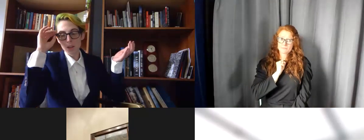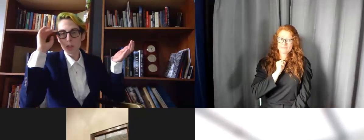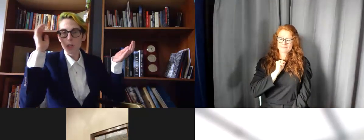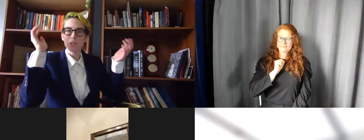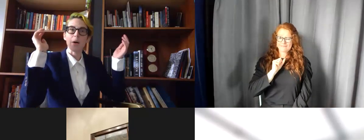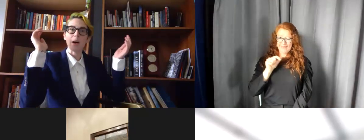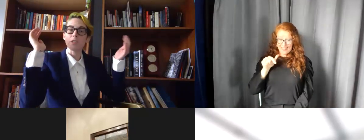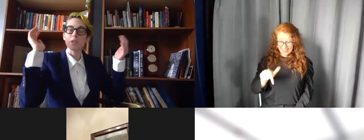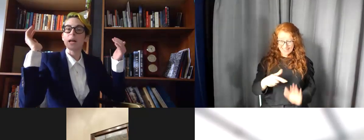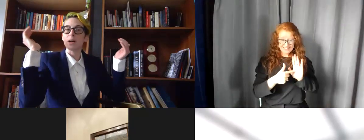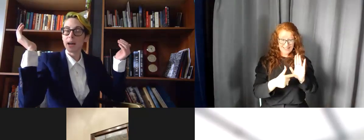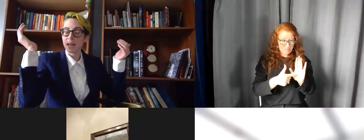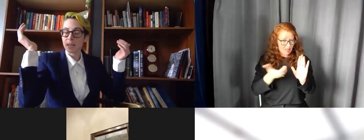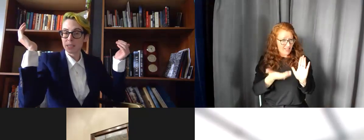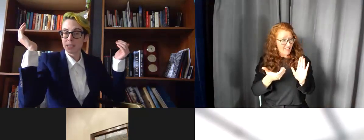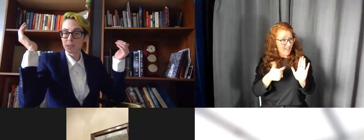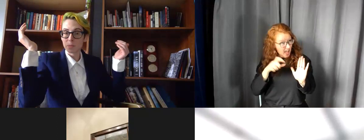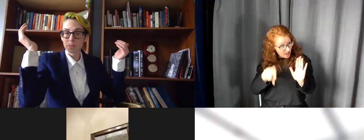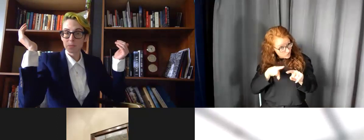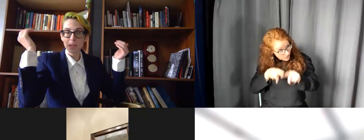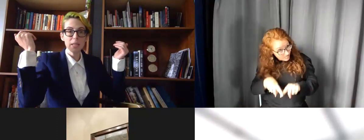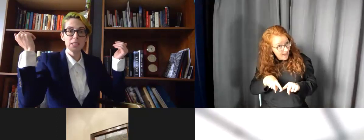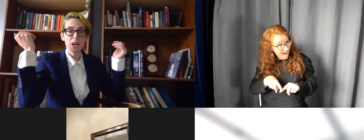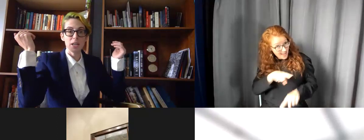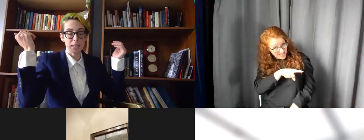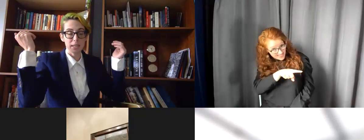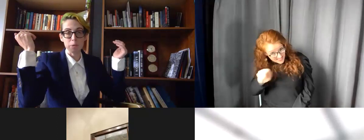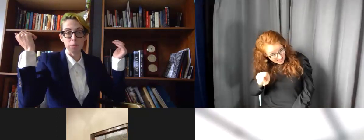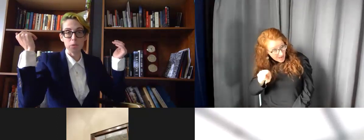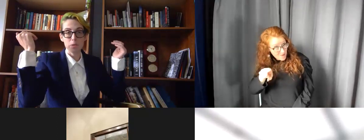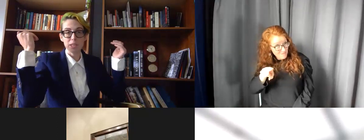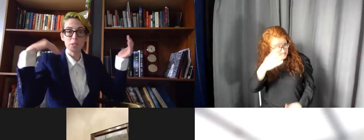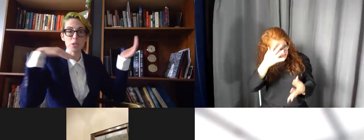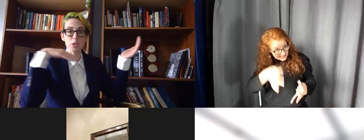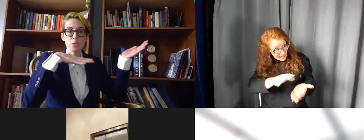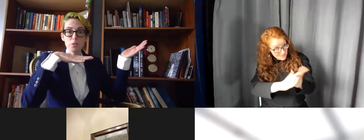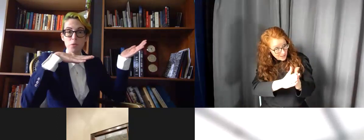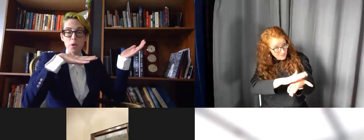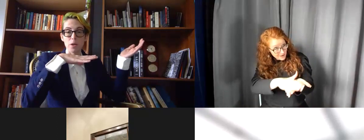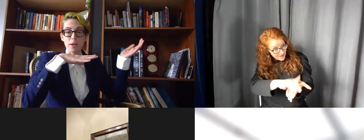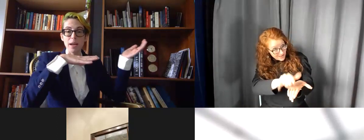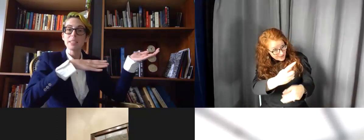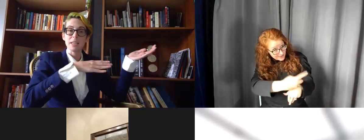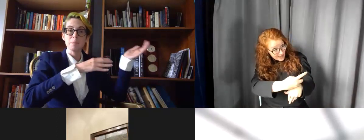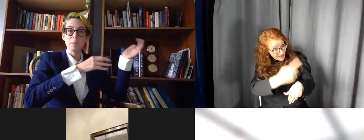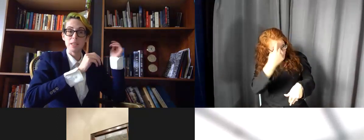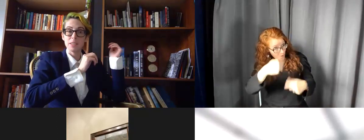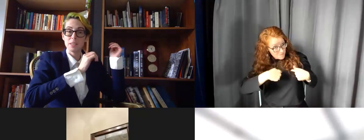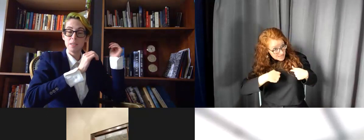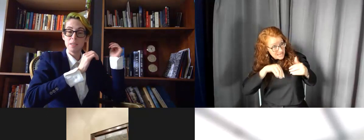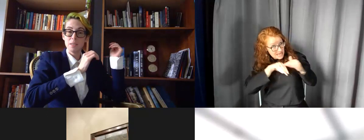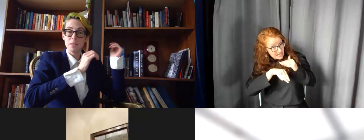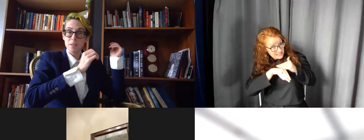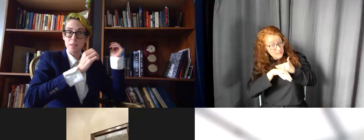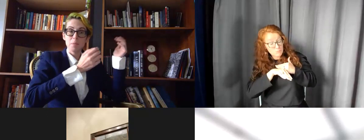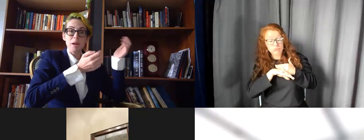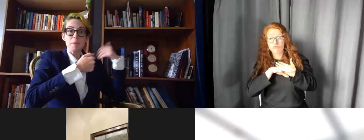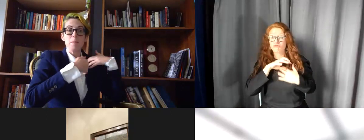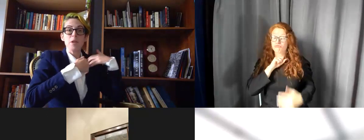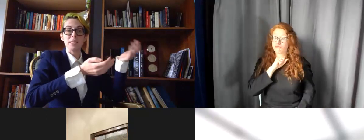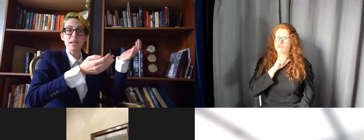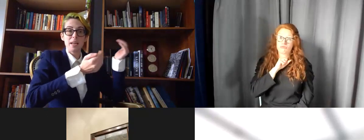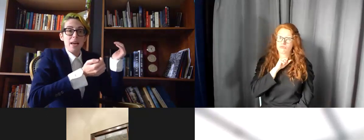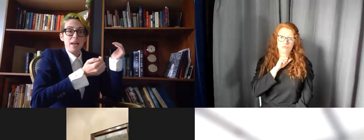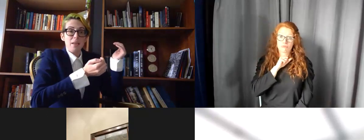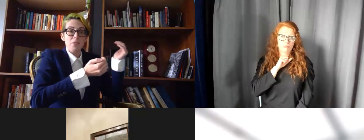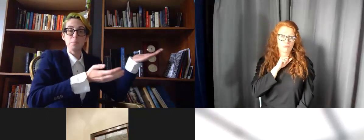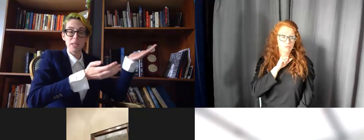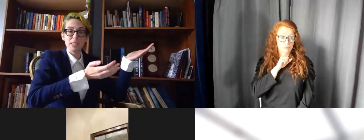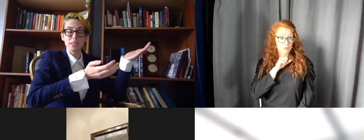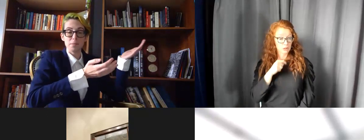Farrah Garland: shows how having to rely on kindness is not an acceptable substitute for access, because but I mean merely saying, hey, this place is